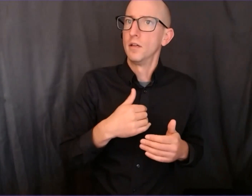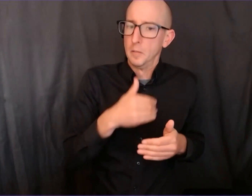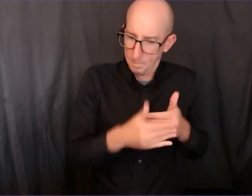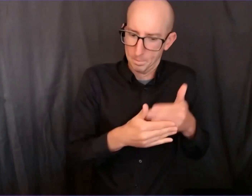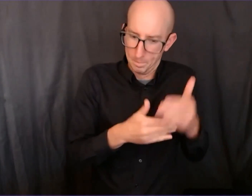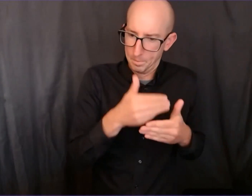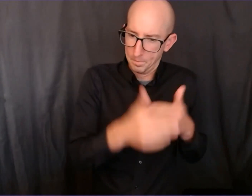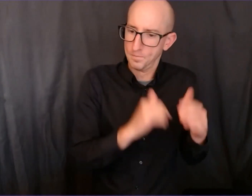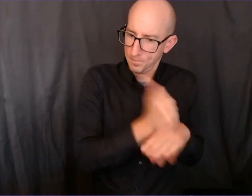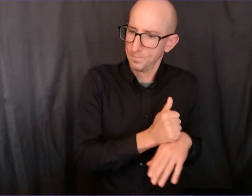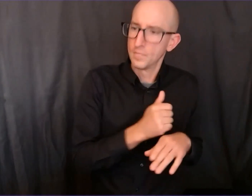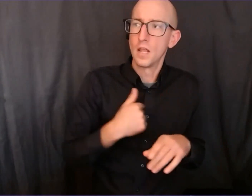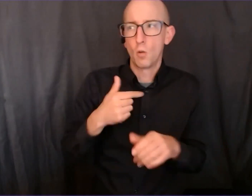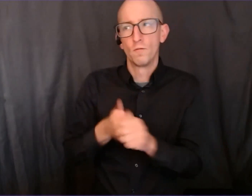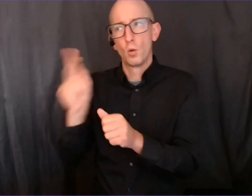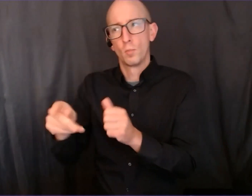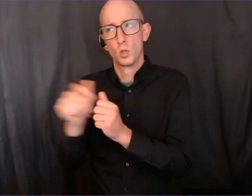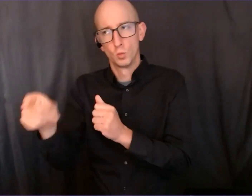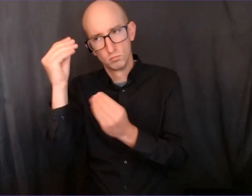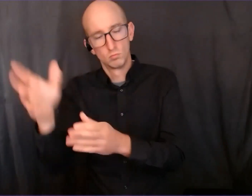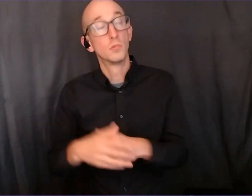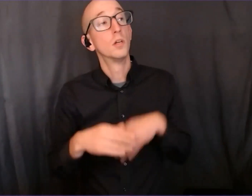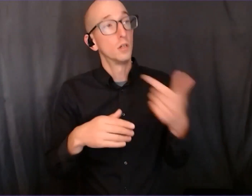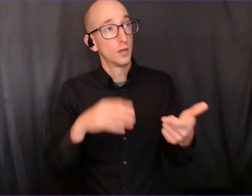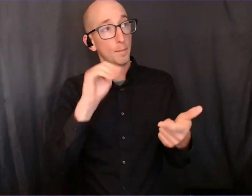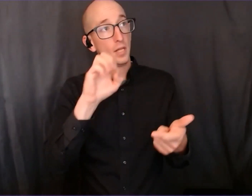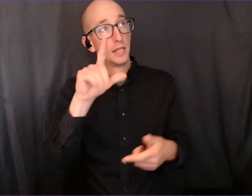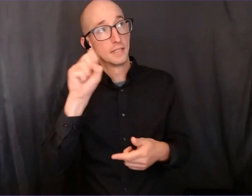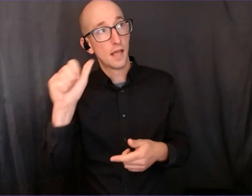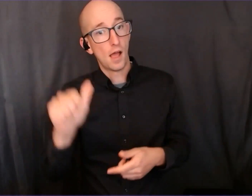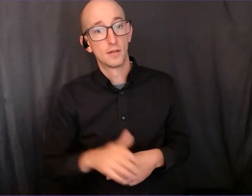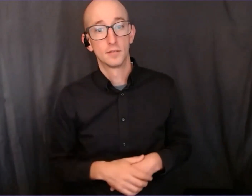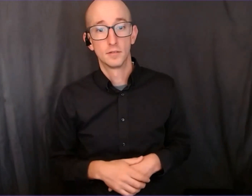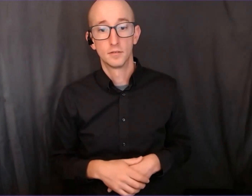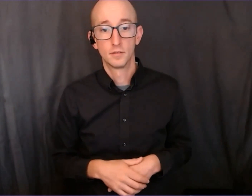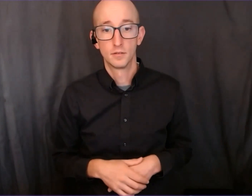enough to do the whole job. So we want this to be the start of something that grows, frankly,